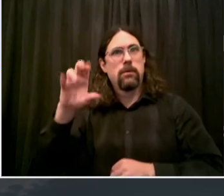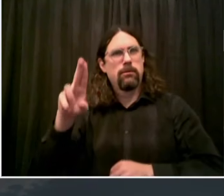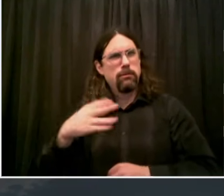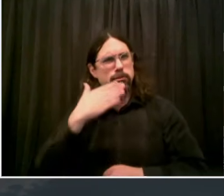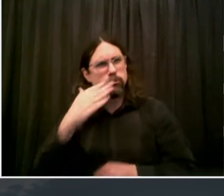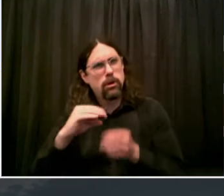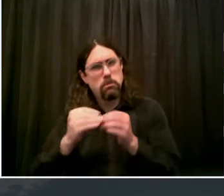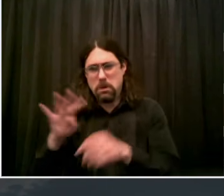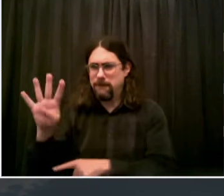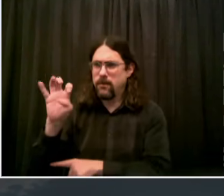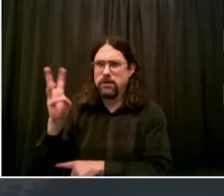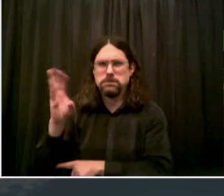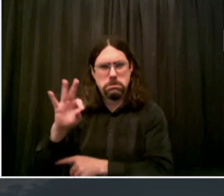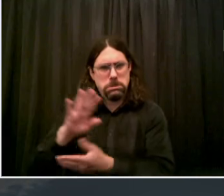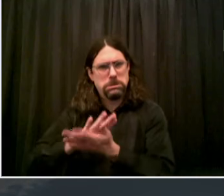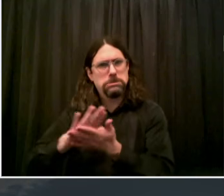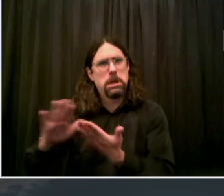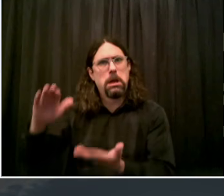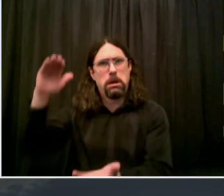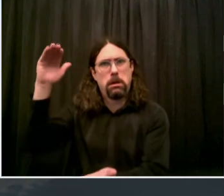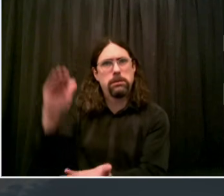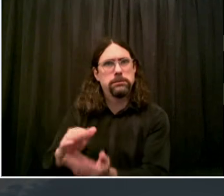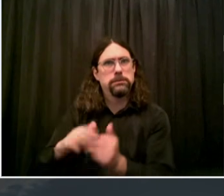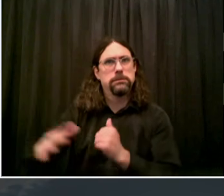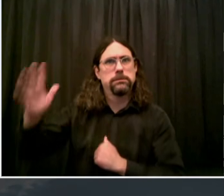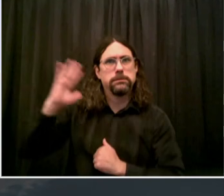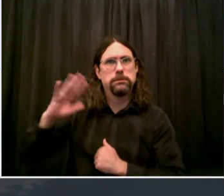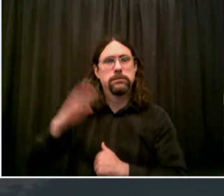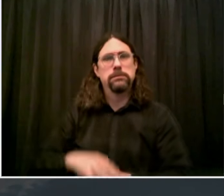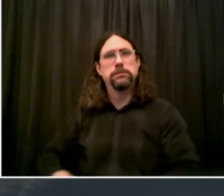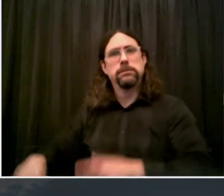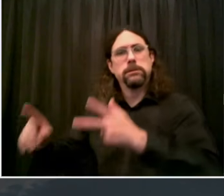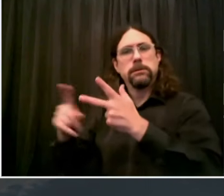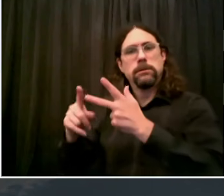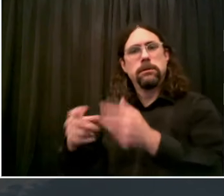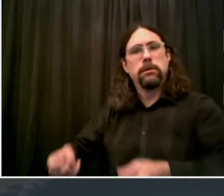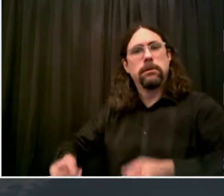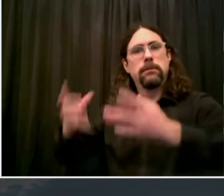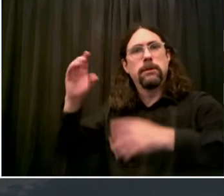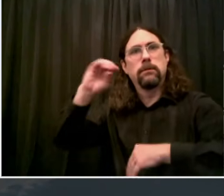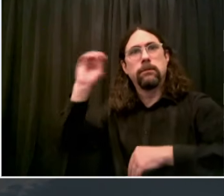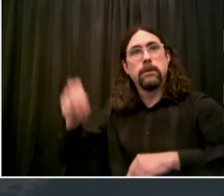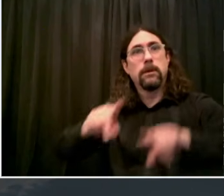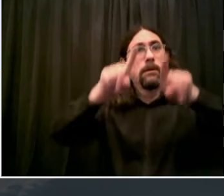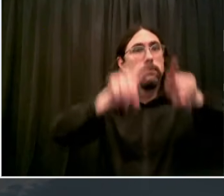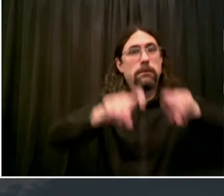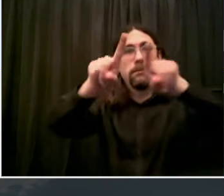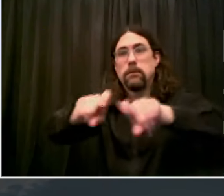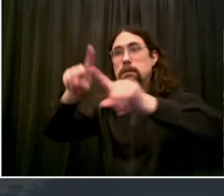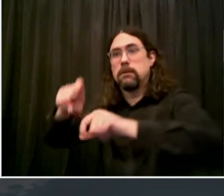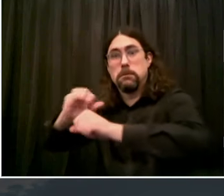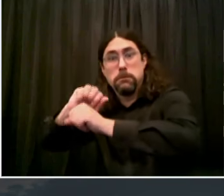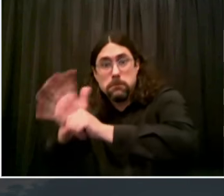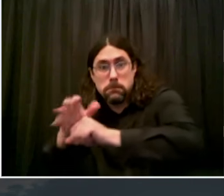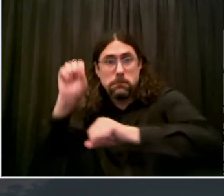THEIR LIVES. DOWN FROM 506 TO AND THE PERCENTAGE OF PEOPLE TESTING POSITIVE FOR